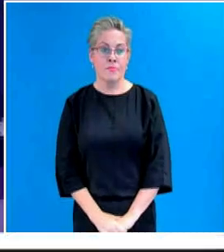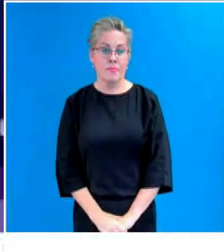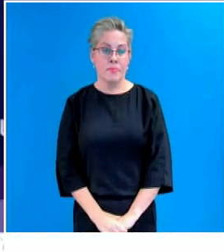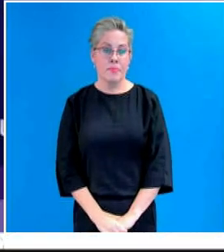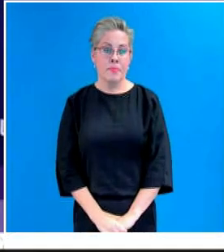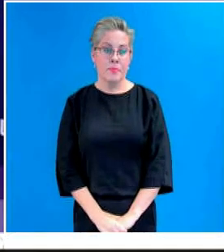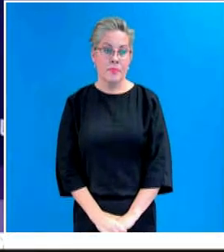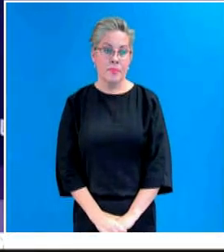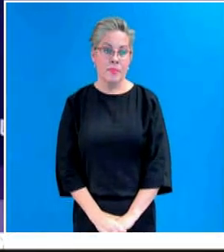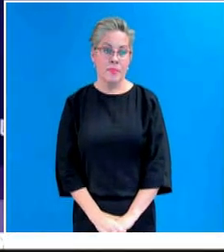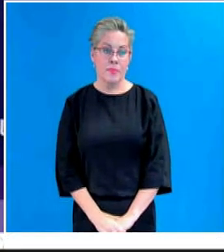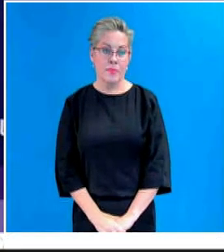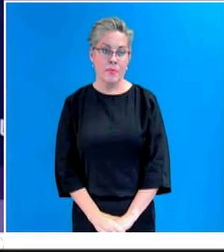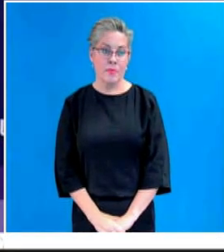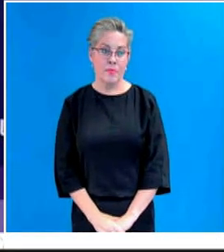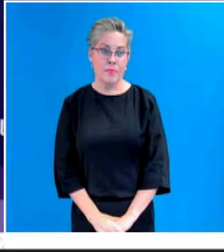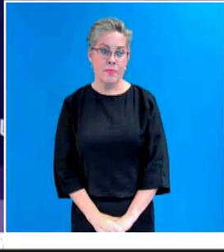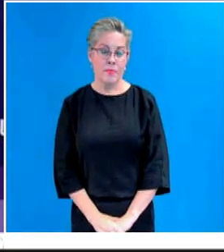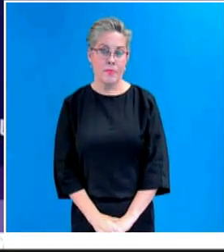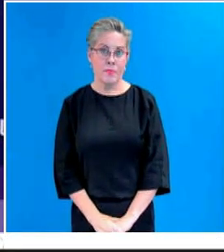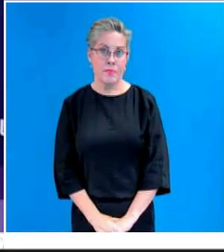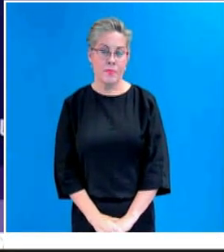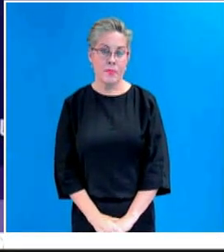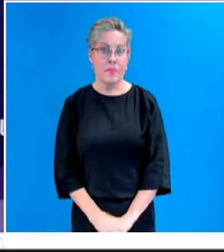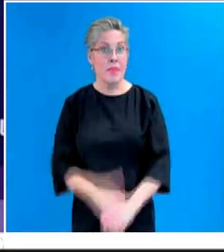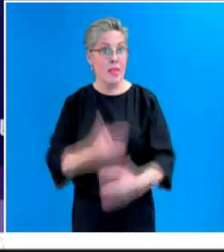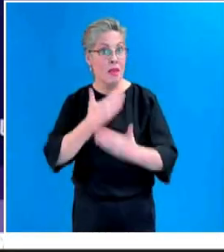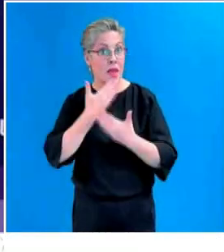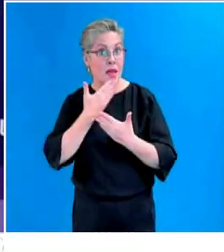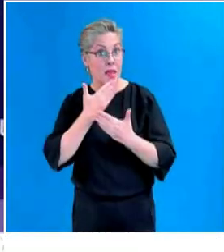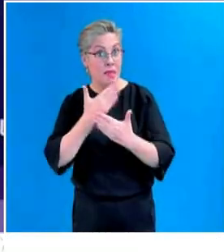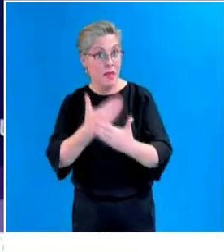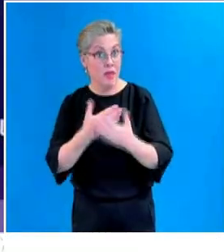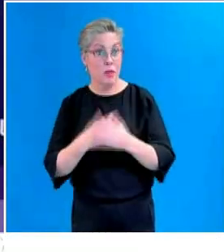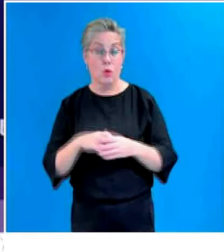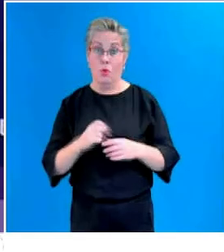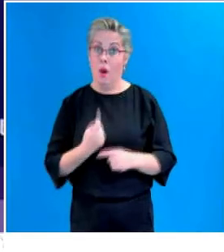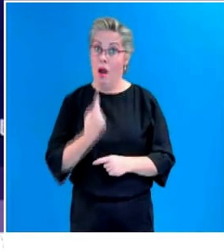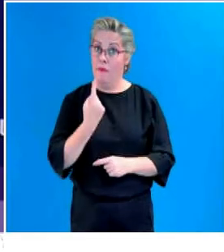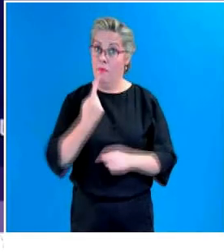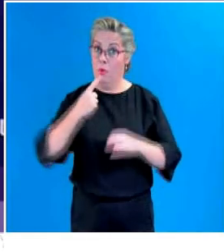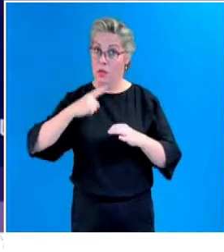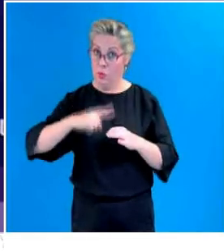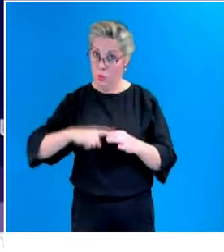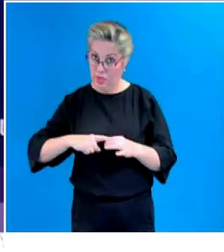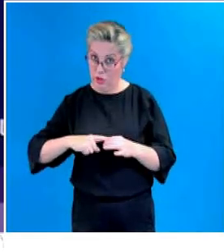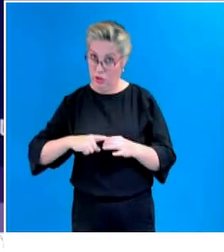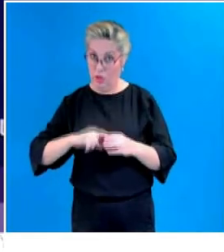I just wanted to ask a question of Ms Robertson.